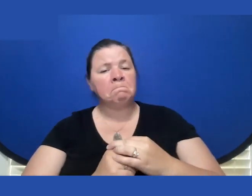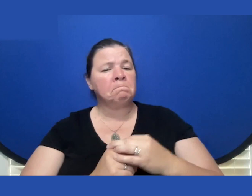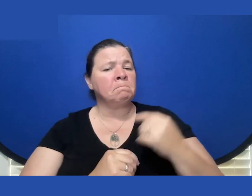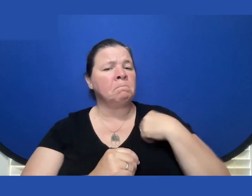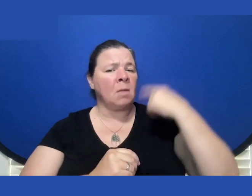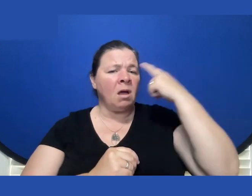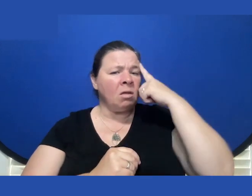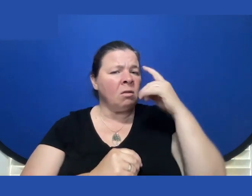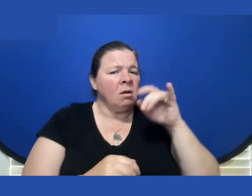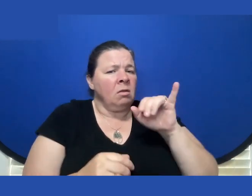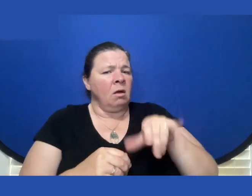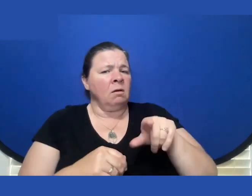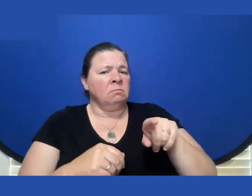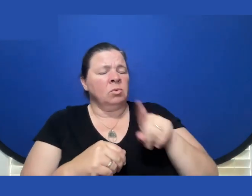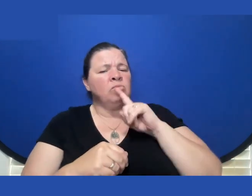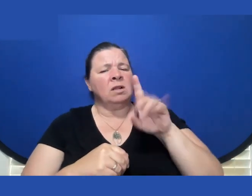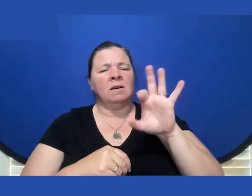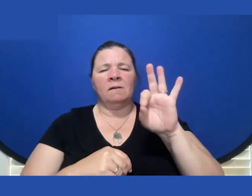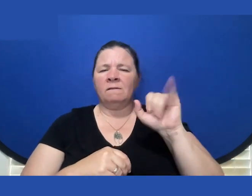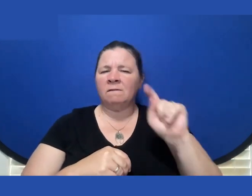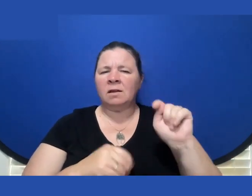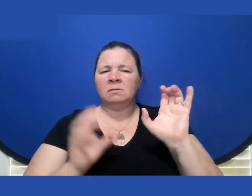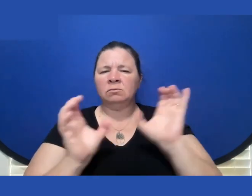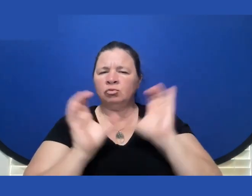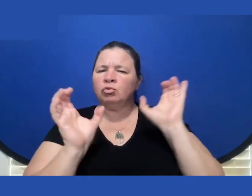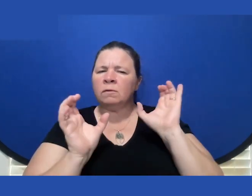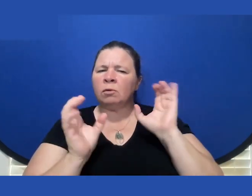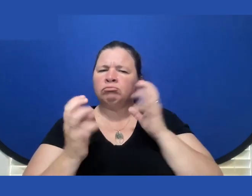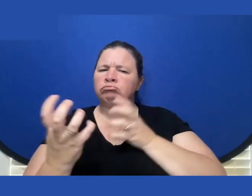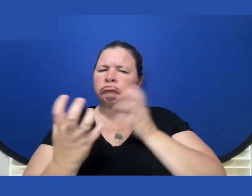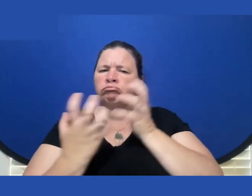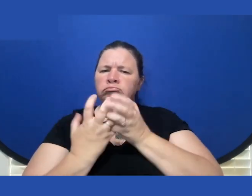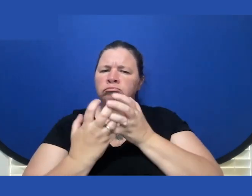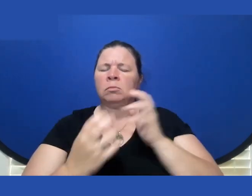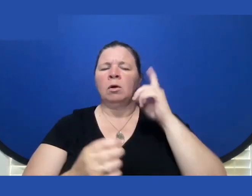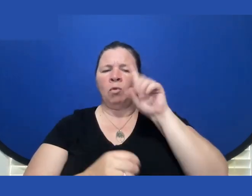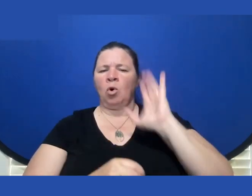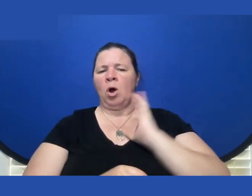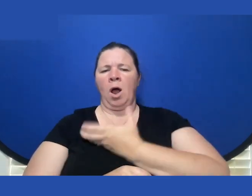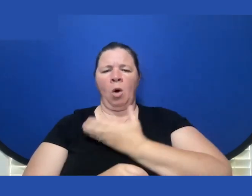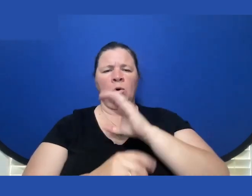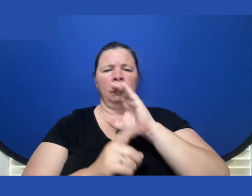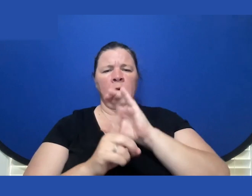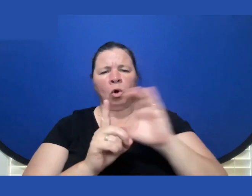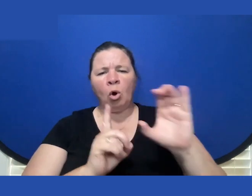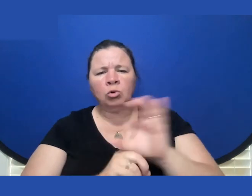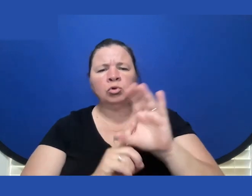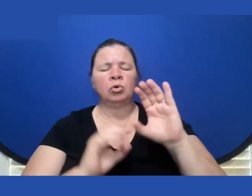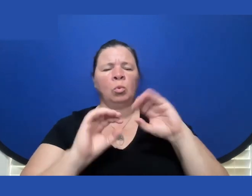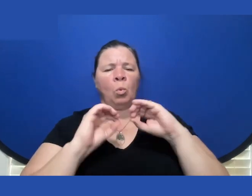it's such a fitting certification for us as a culture and an organization. You know, and when I look back